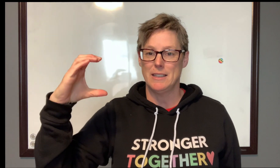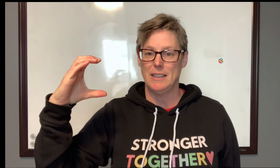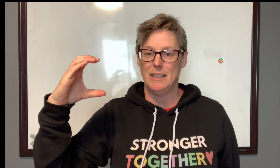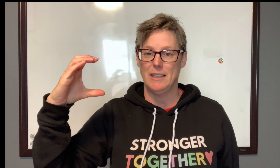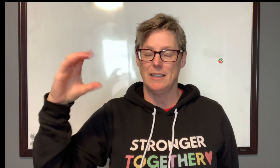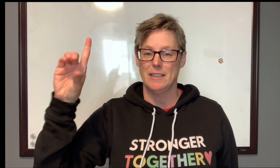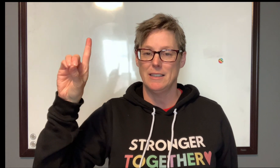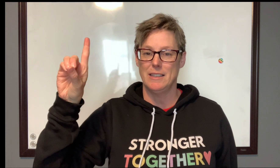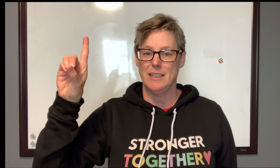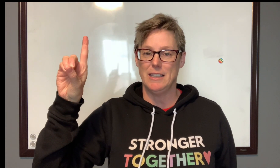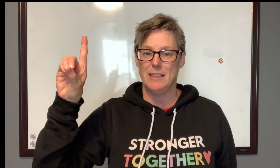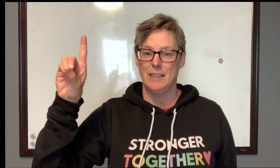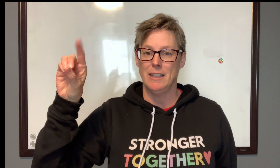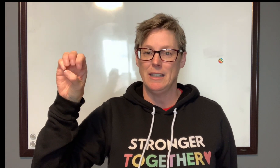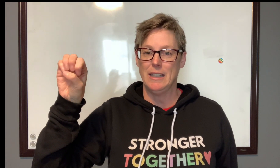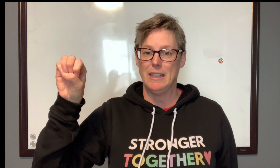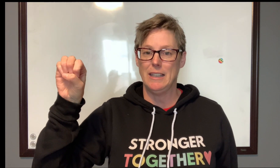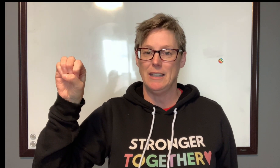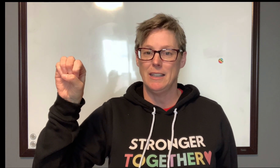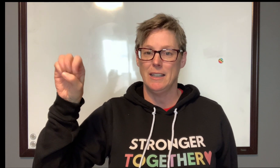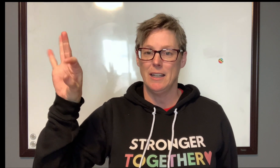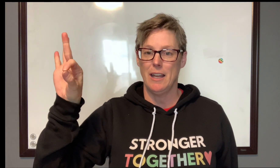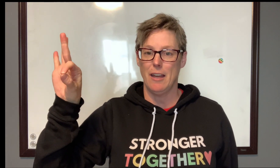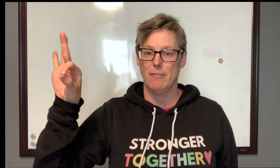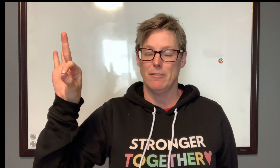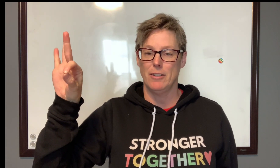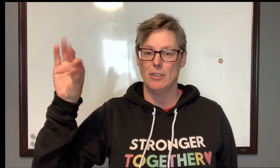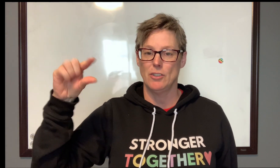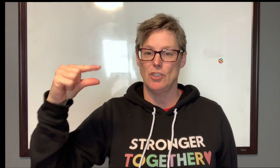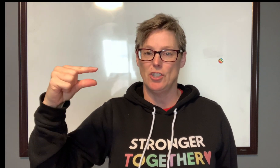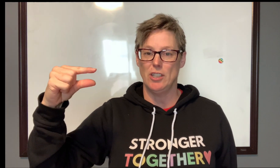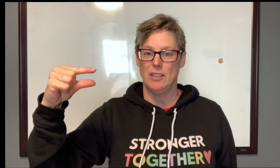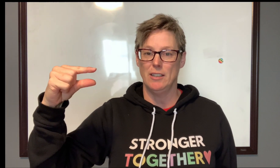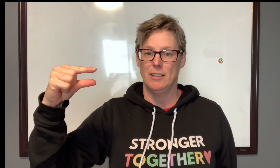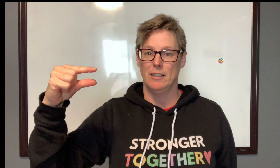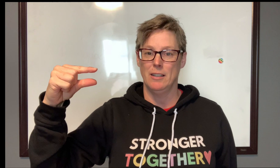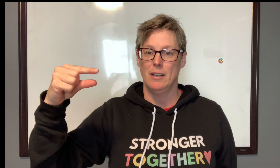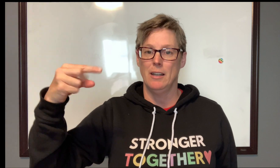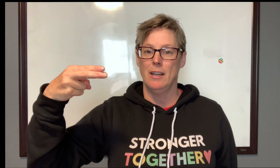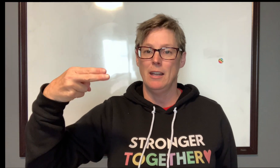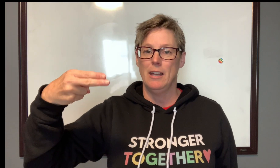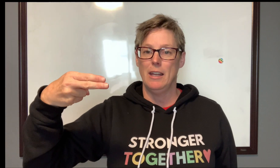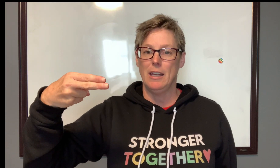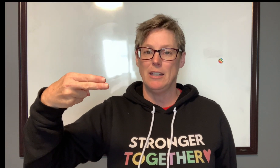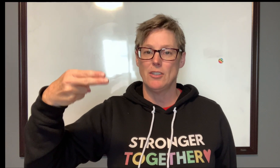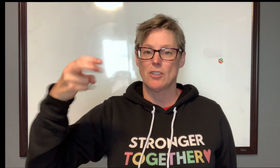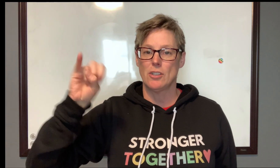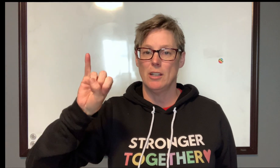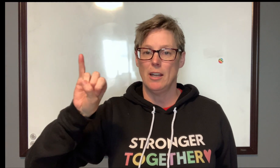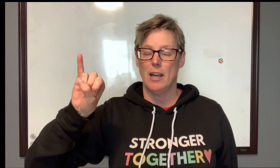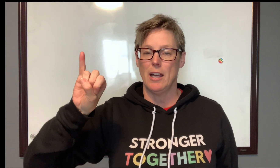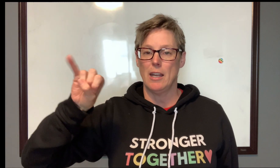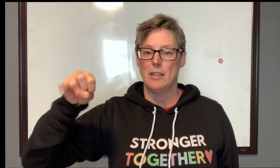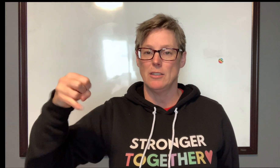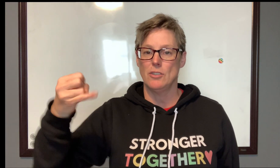c d e f